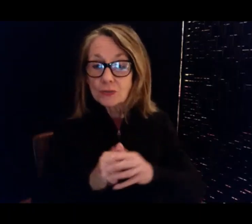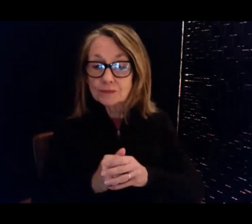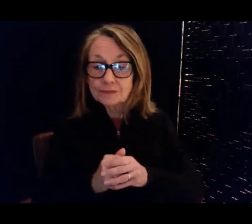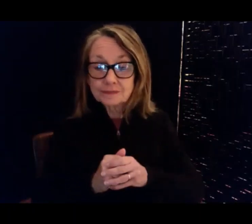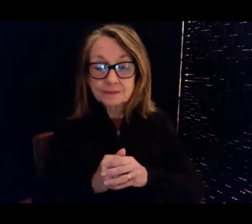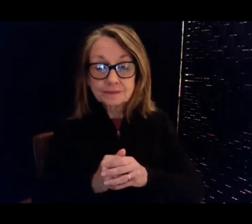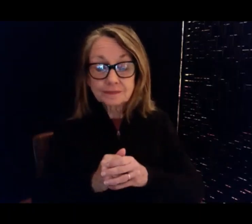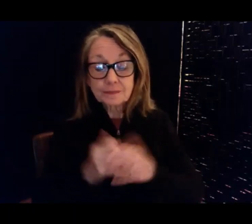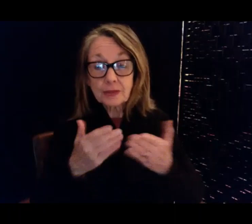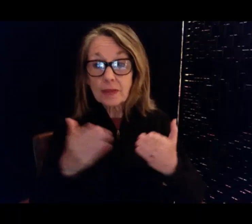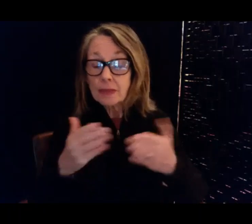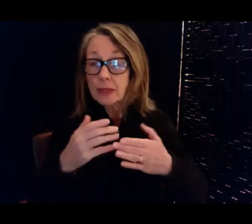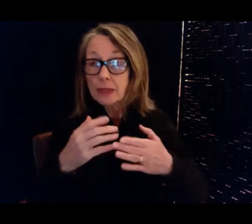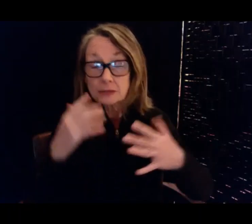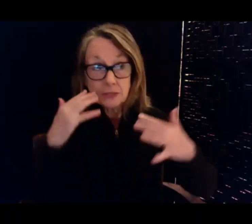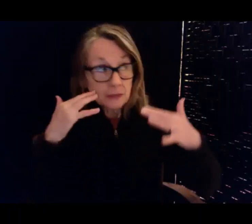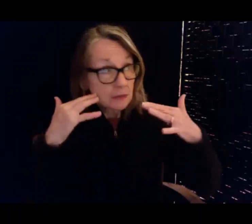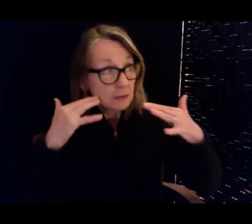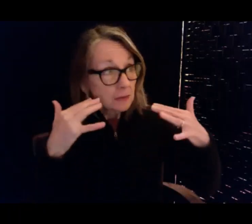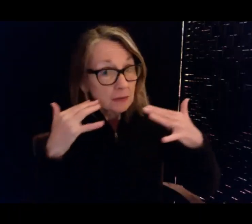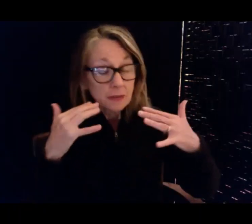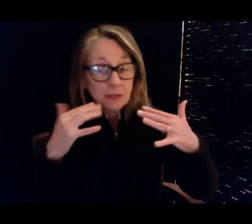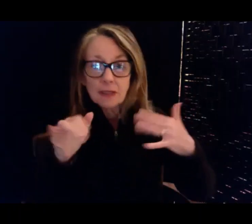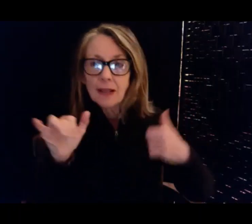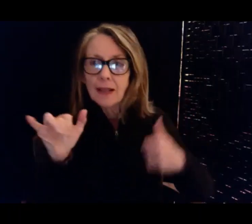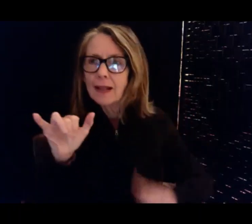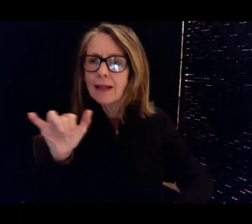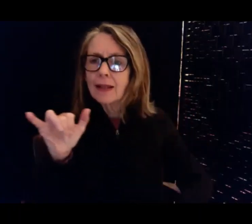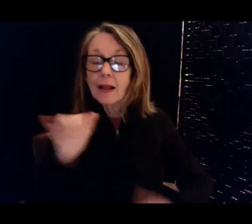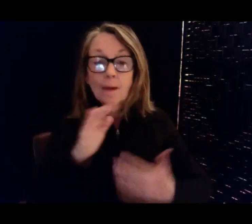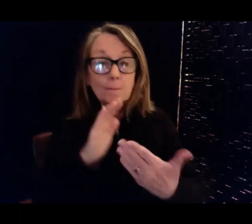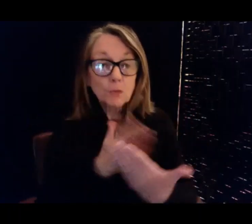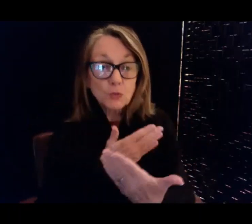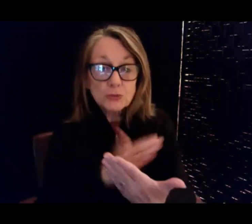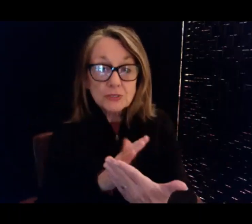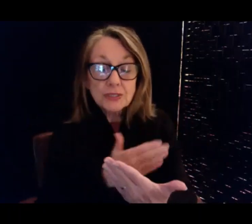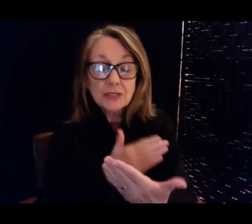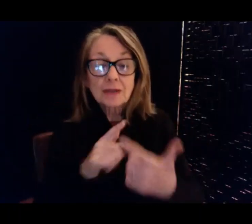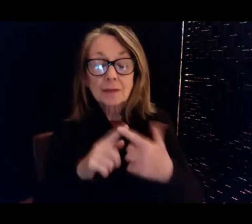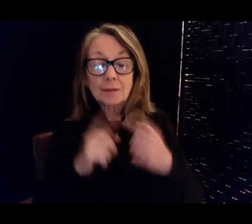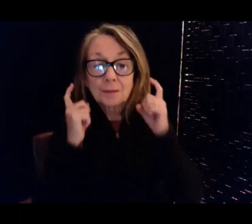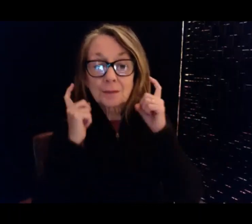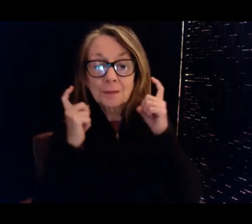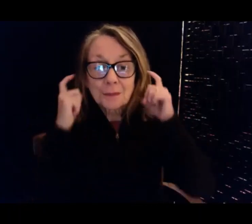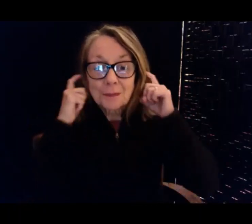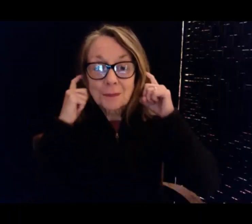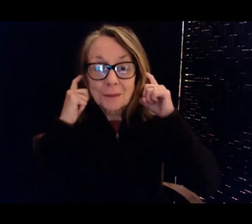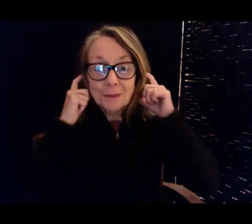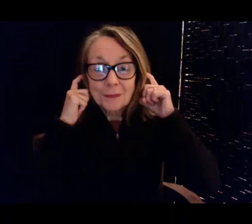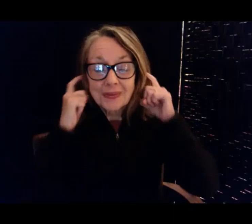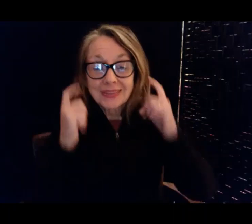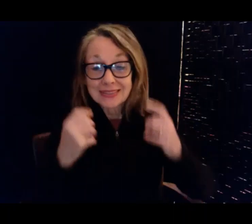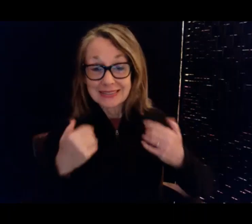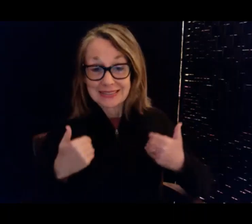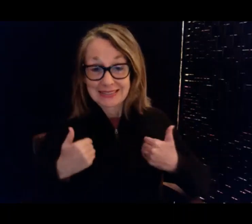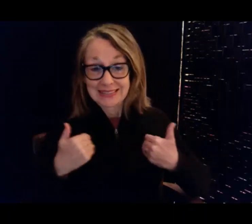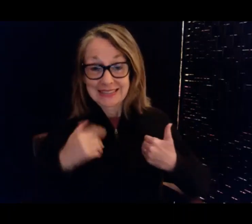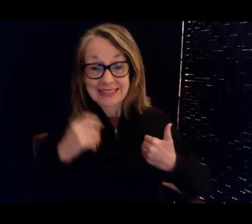noise for people like music and earbuds for teens in fact one in five teens in